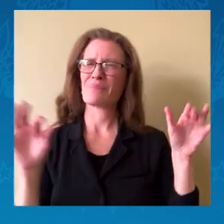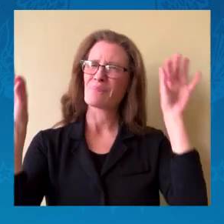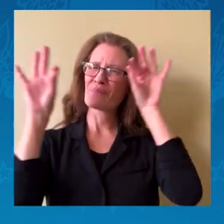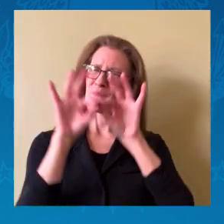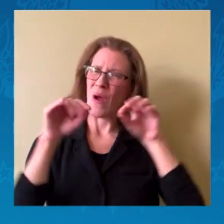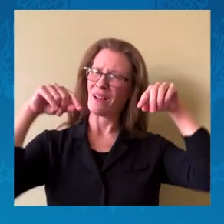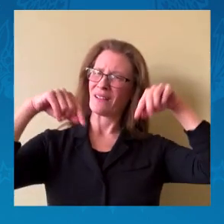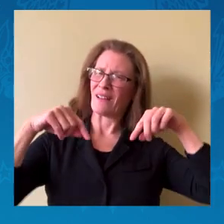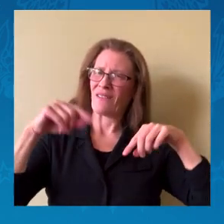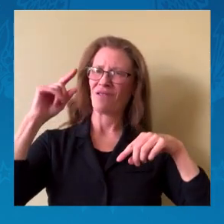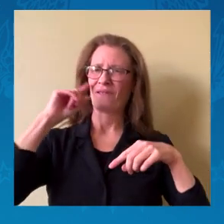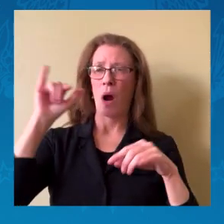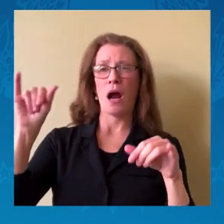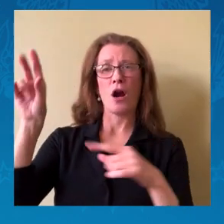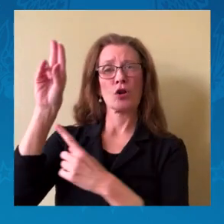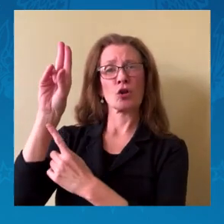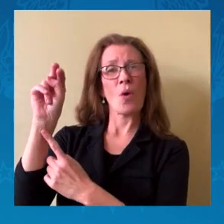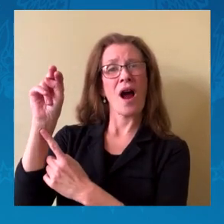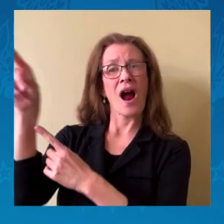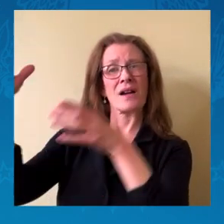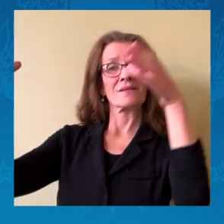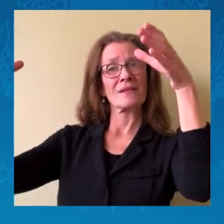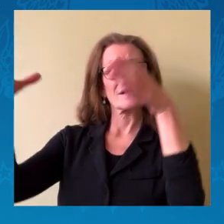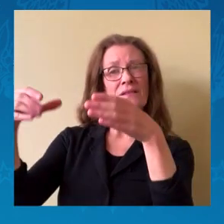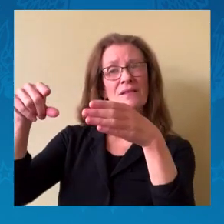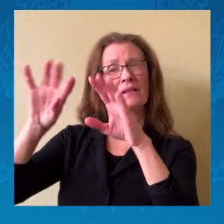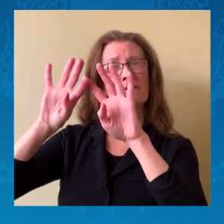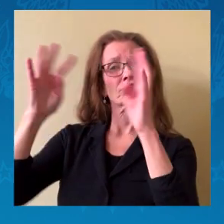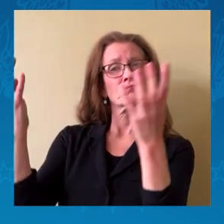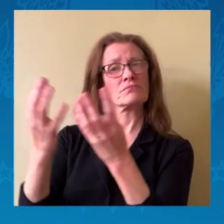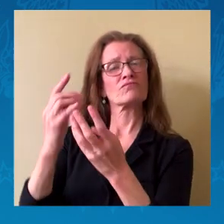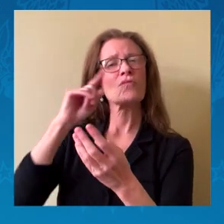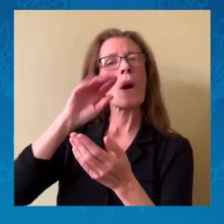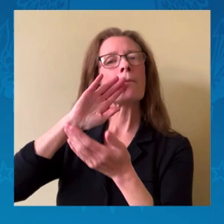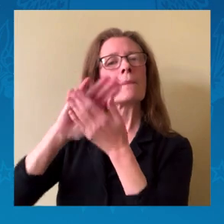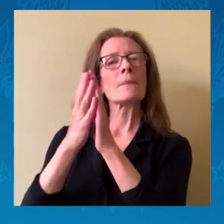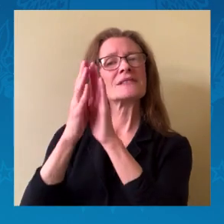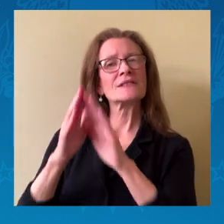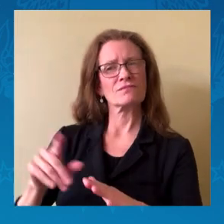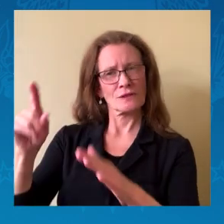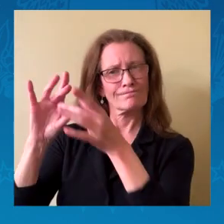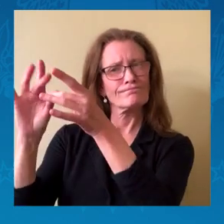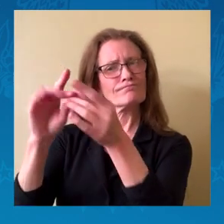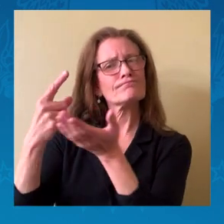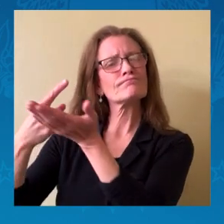on the Peaceful Uses of Outer Space. The department work collaboratively for 10 years